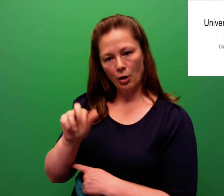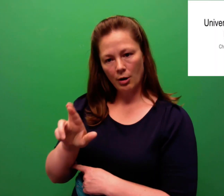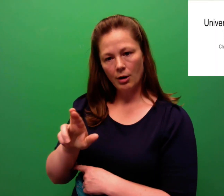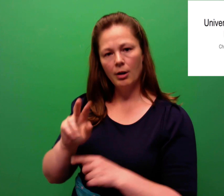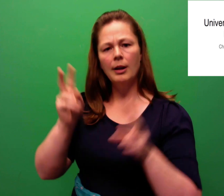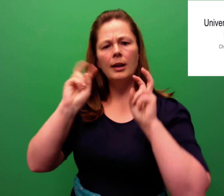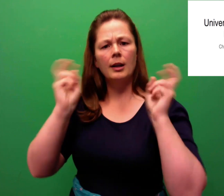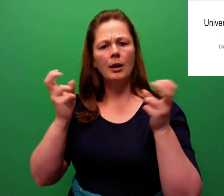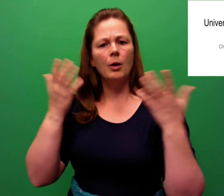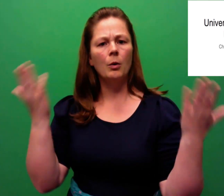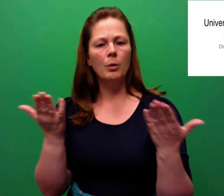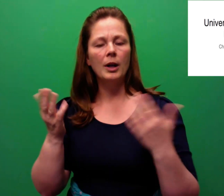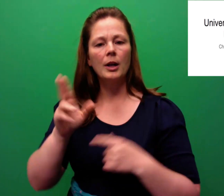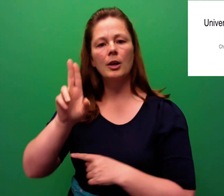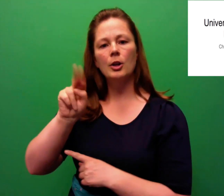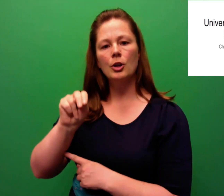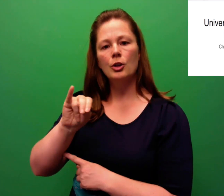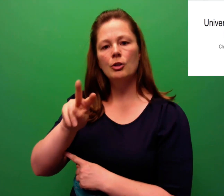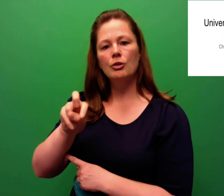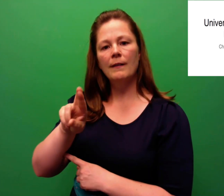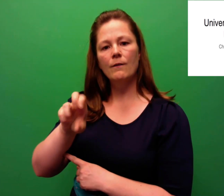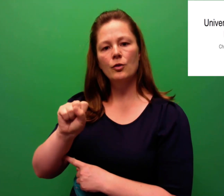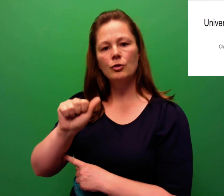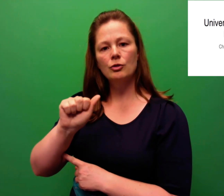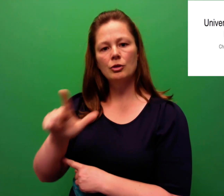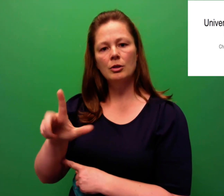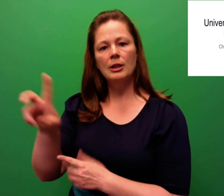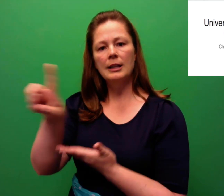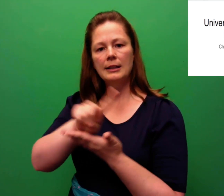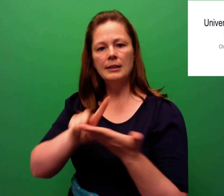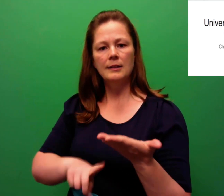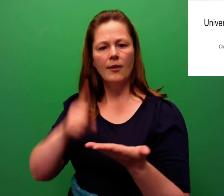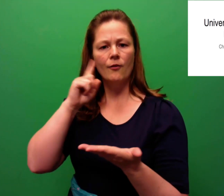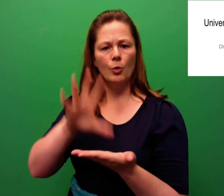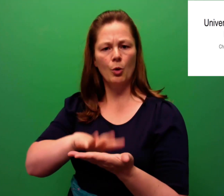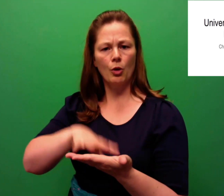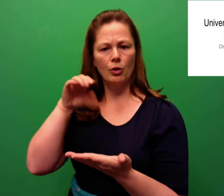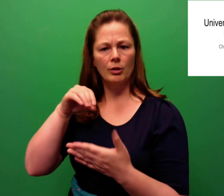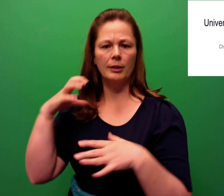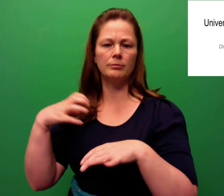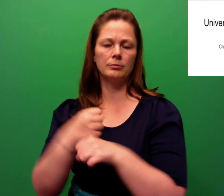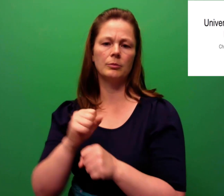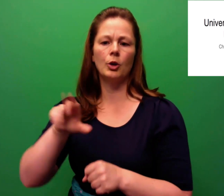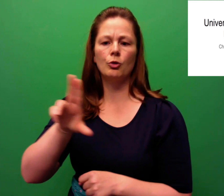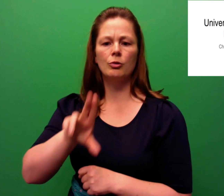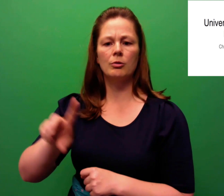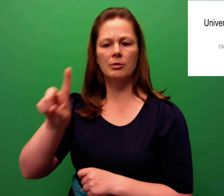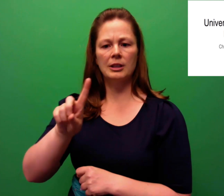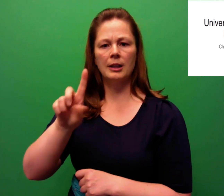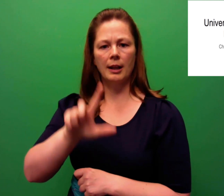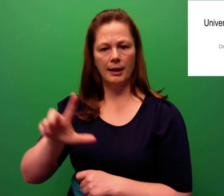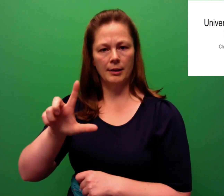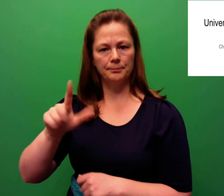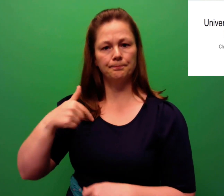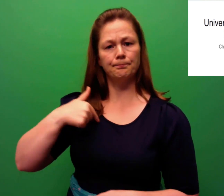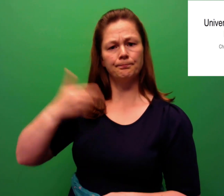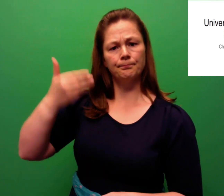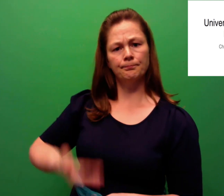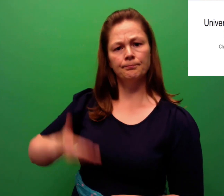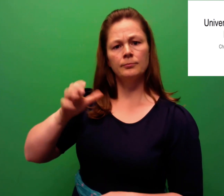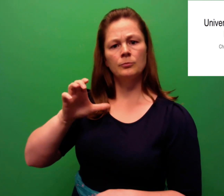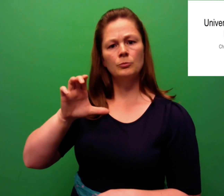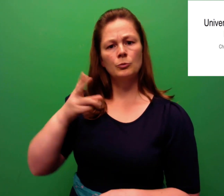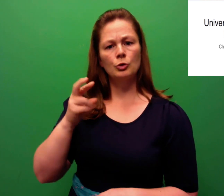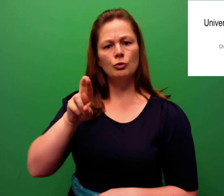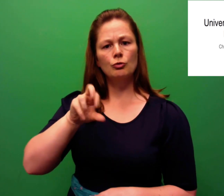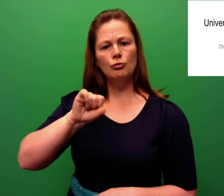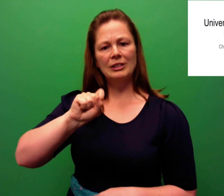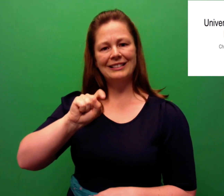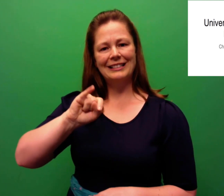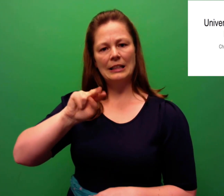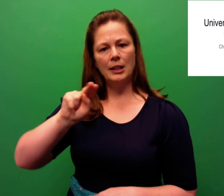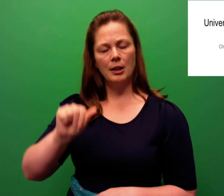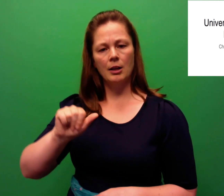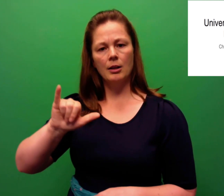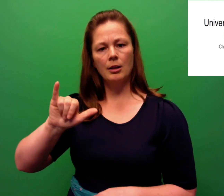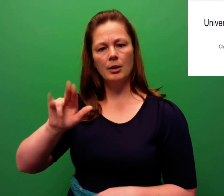Welcome to this webinar on Universal Design for Learning UDL presented by me,